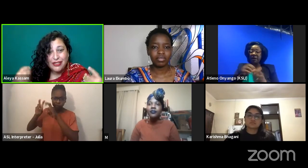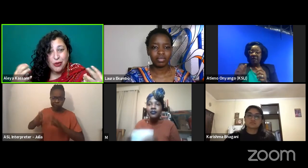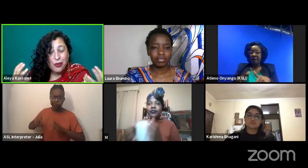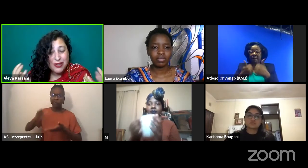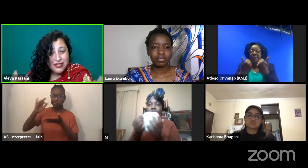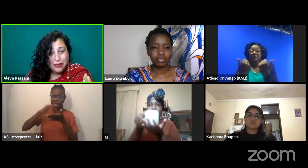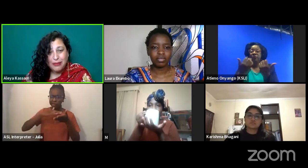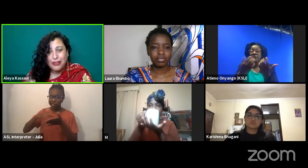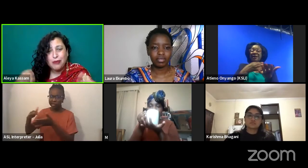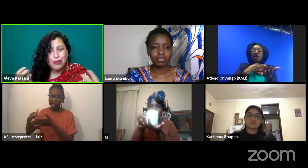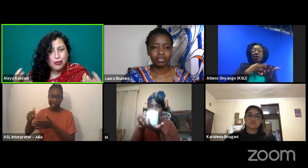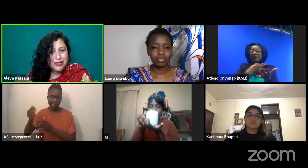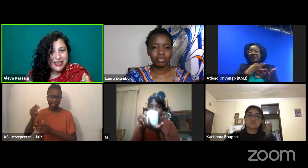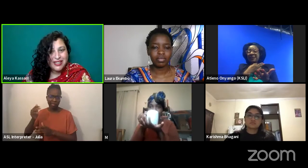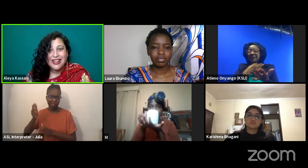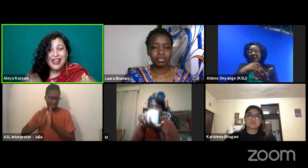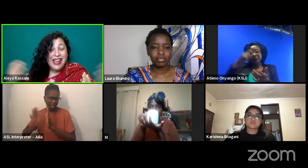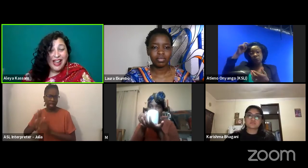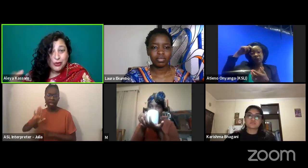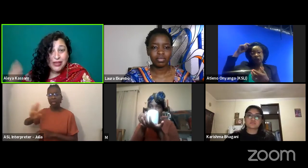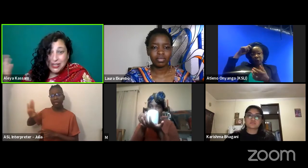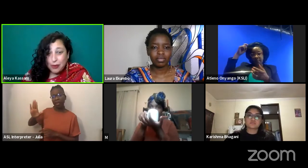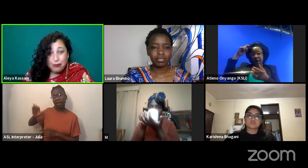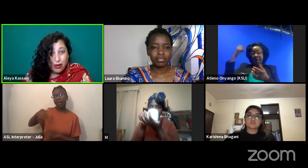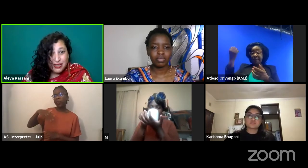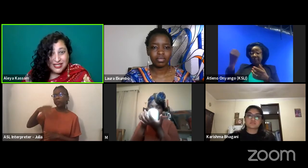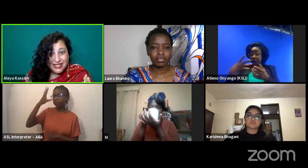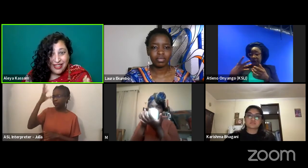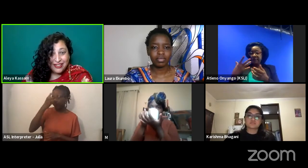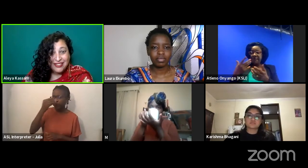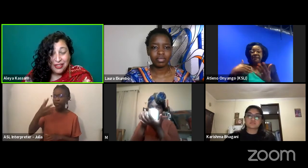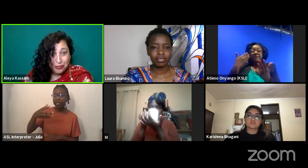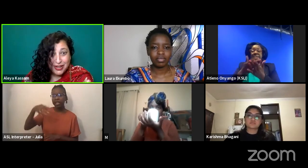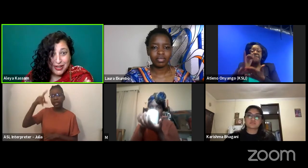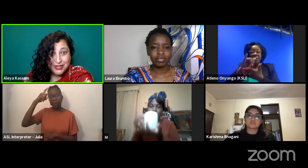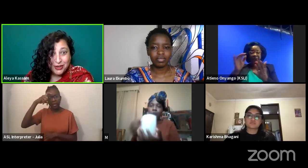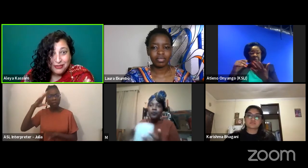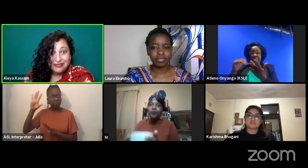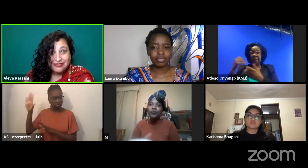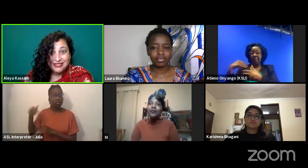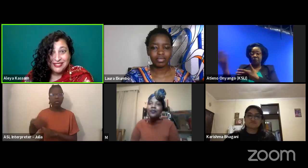and their wisdom and their beauty? And so that's what brought us together at three years ago.